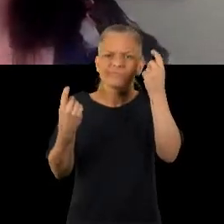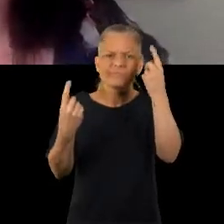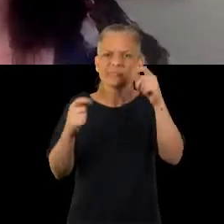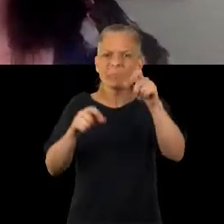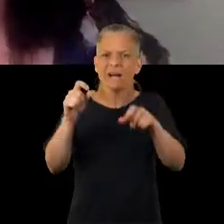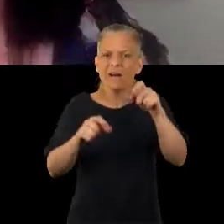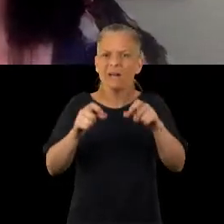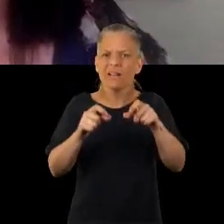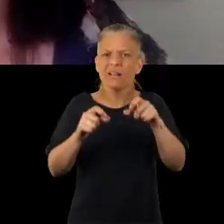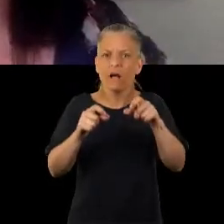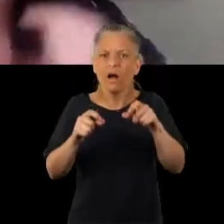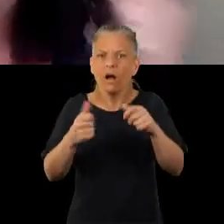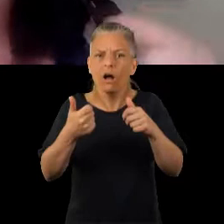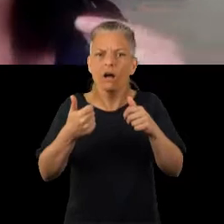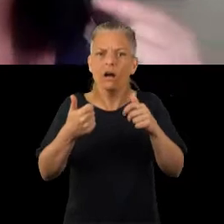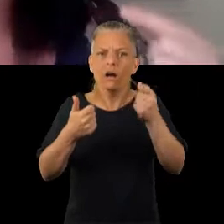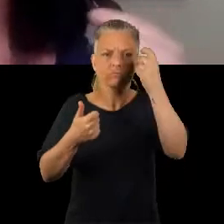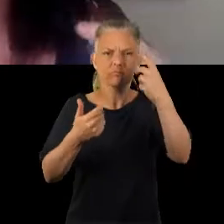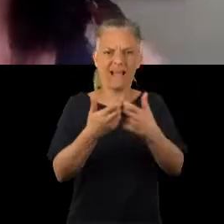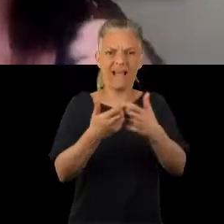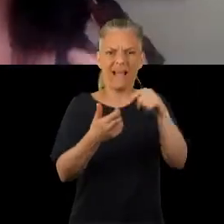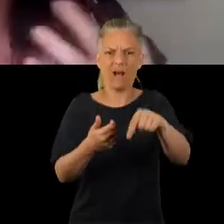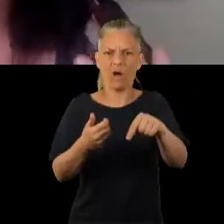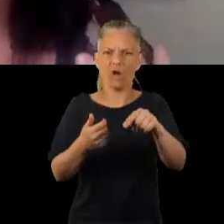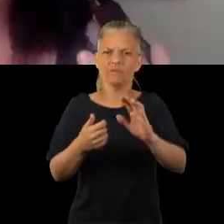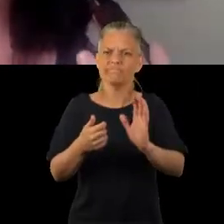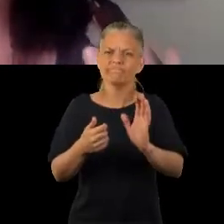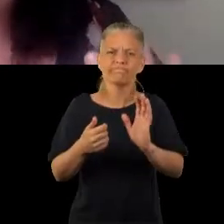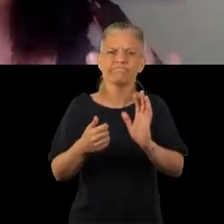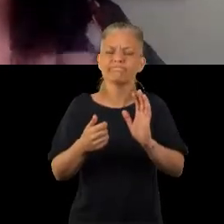thinking around applying lived experience in the moment and thinking about what you’re sharing,